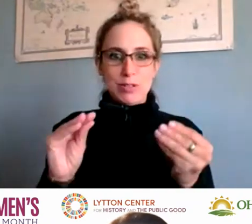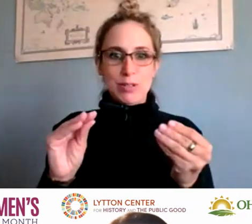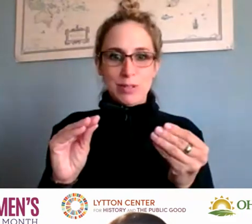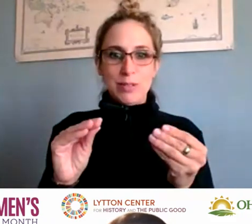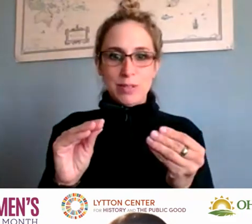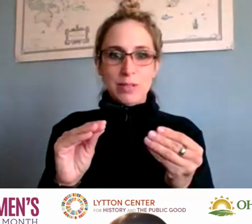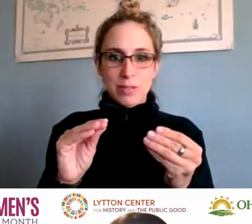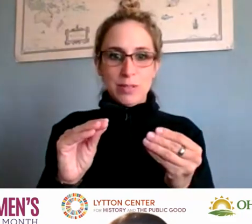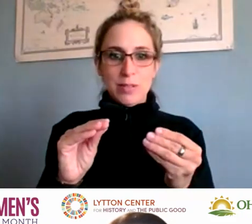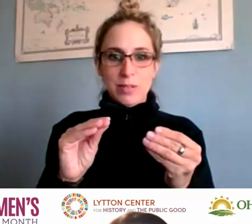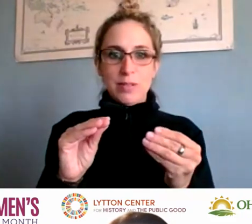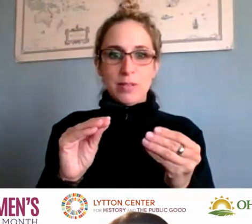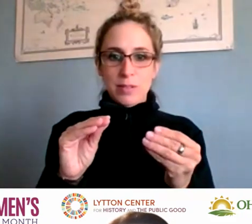Aurora Chang: it's such a.